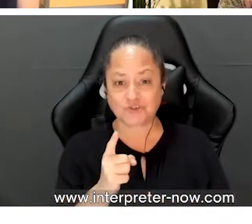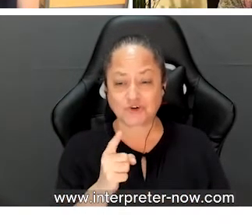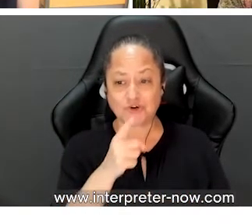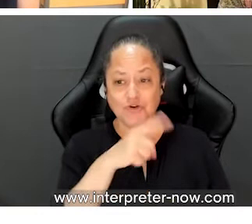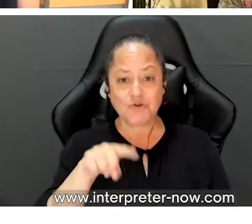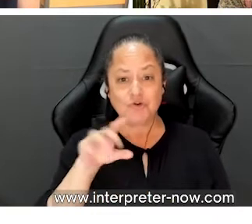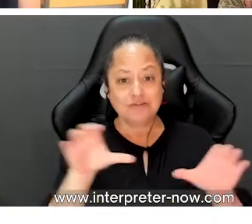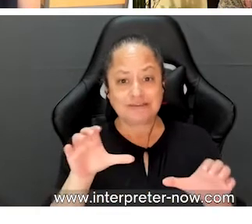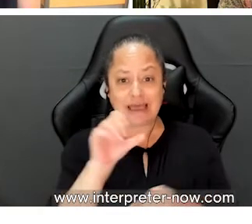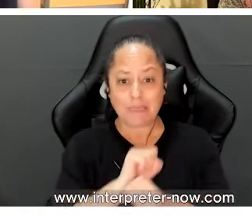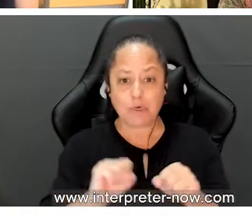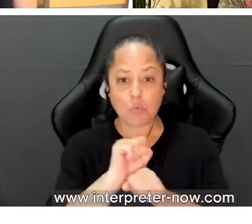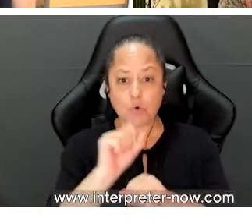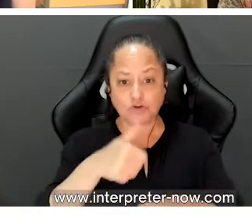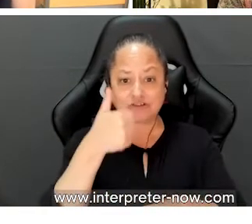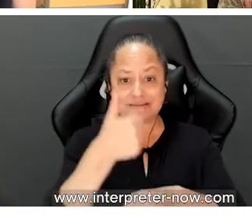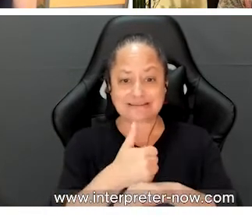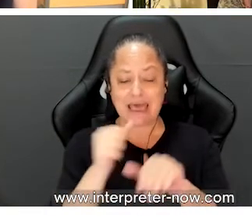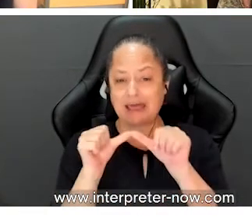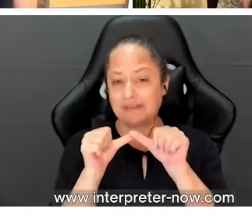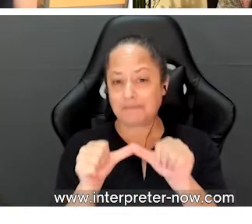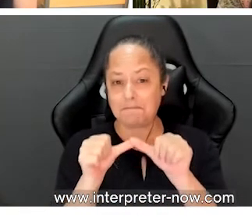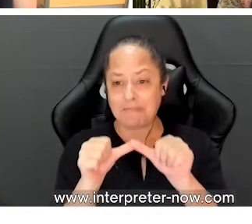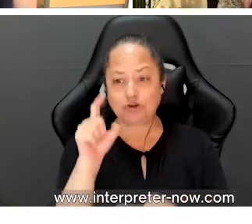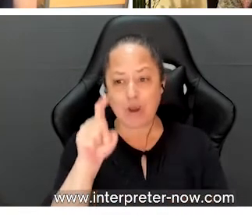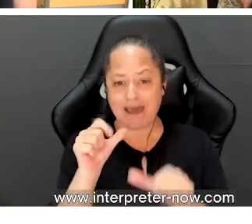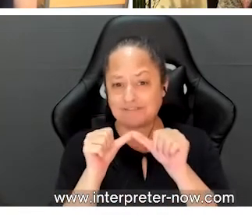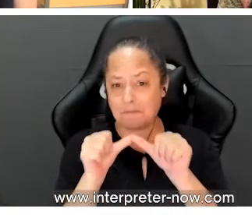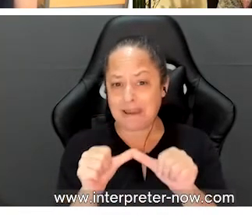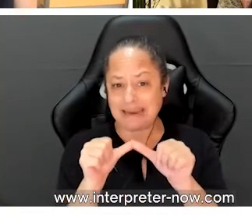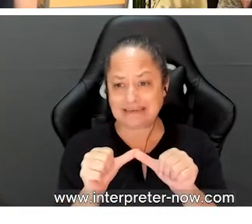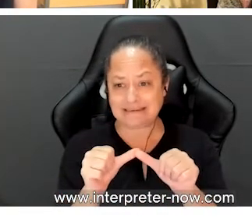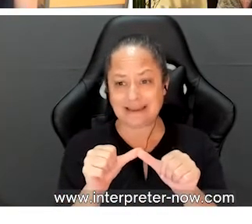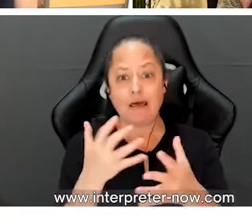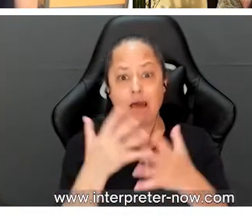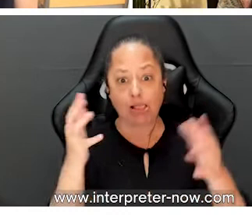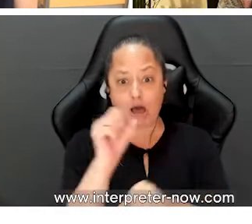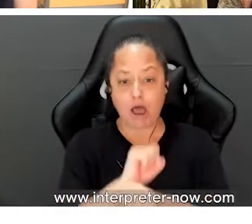If you have done the work to establish and maintain, you have to maintain it. It's a lot of work to maintain.